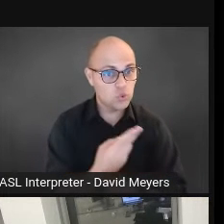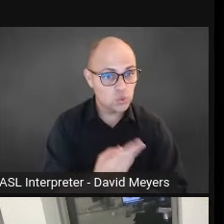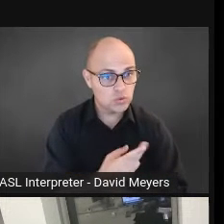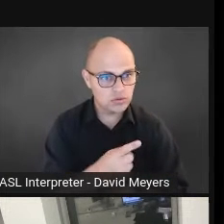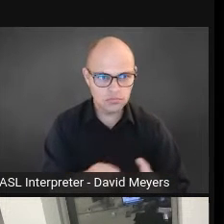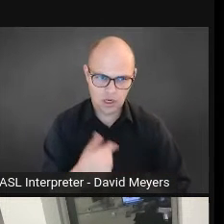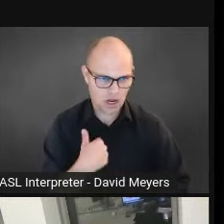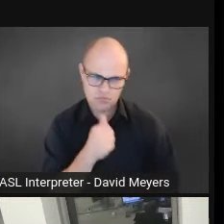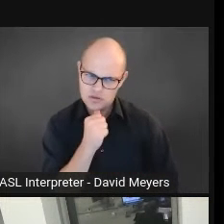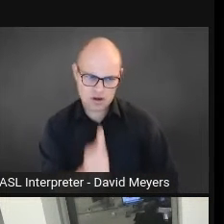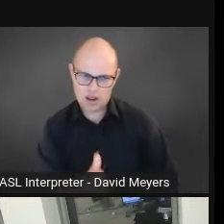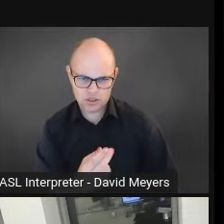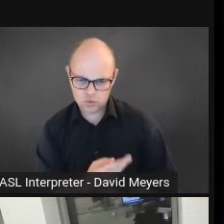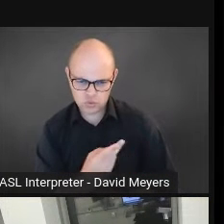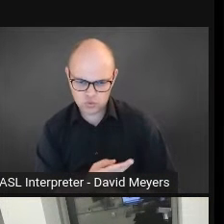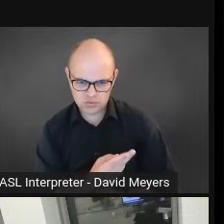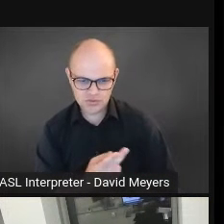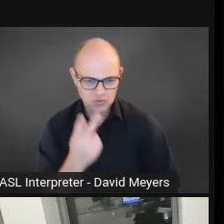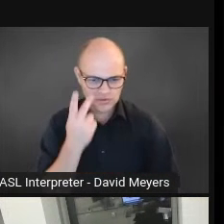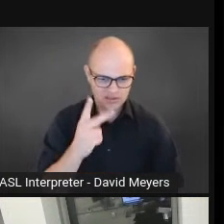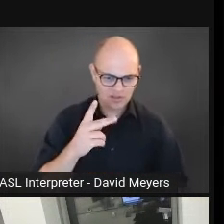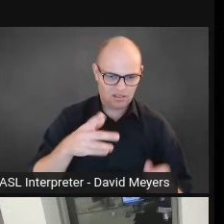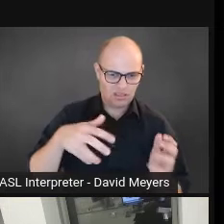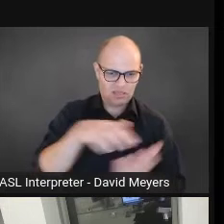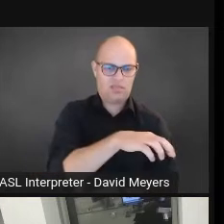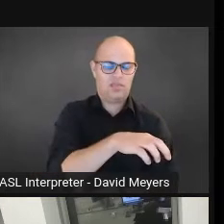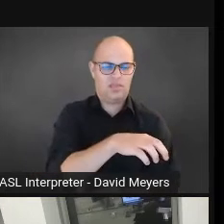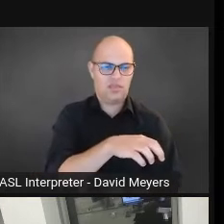This is confusing. Decrease text.